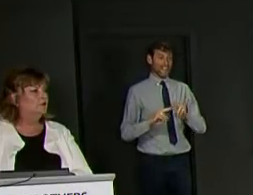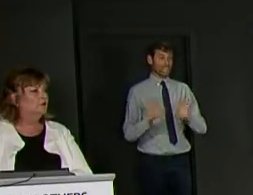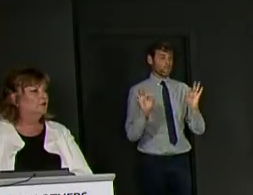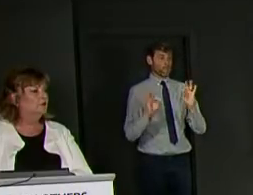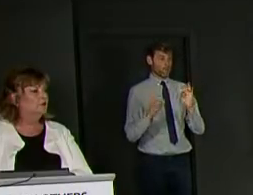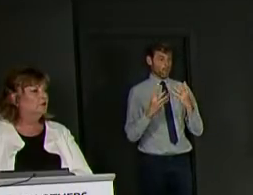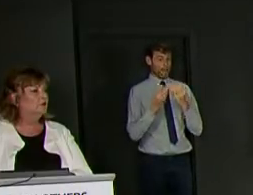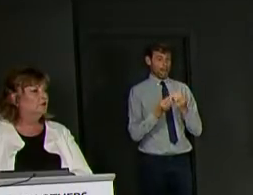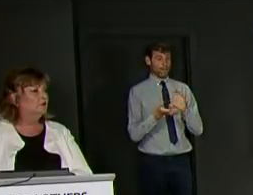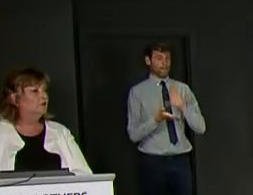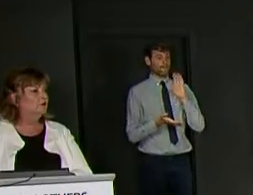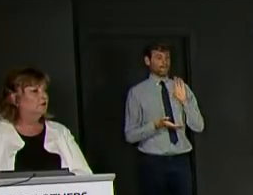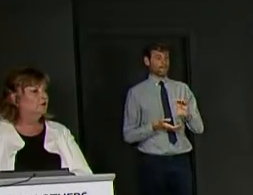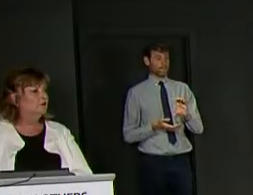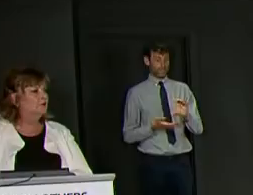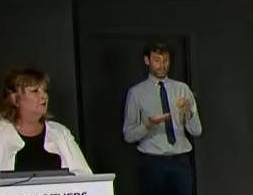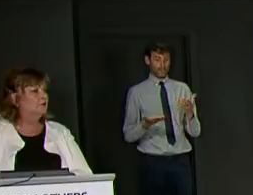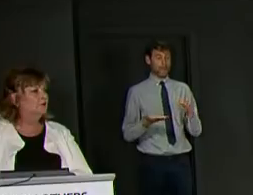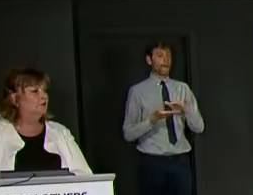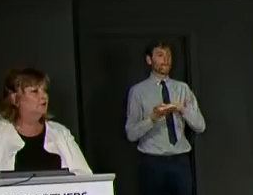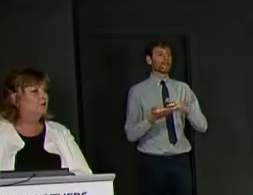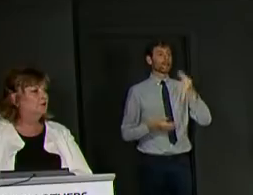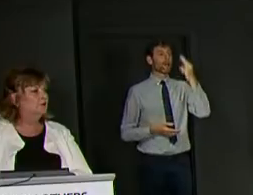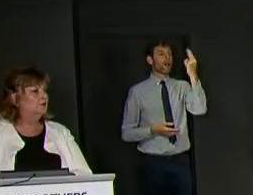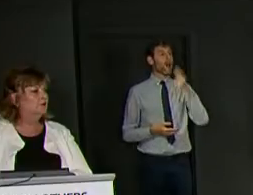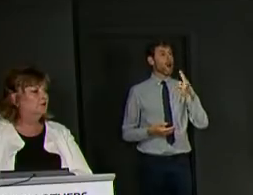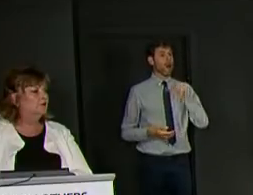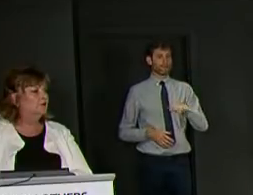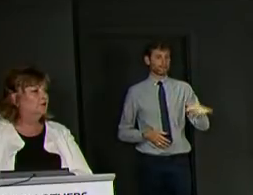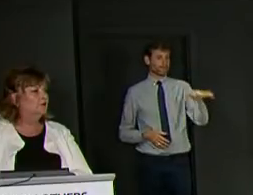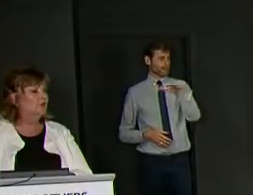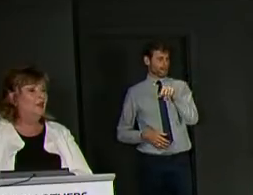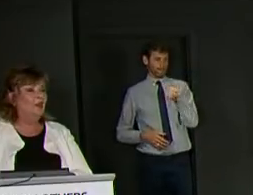for the arts sector in Scotland. I was just wondering how you would respond to him?